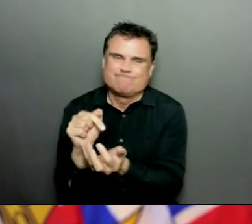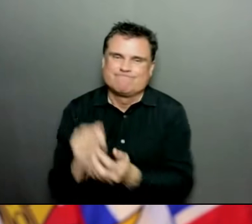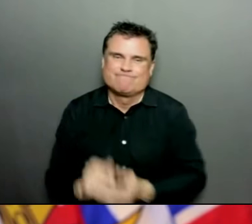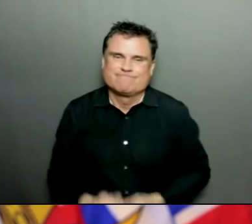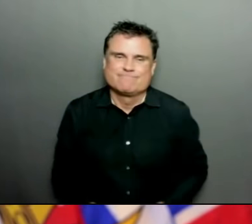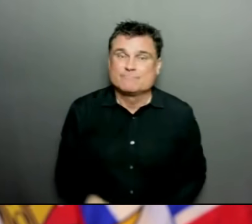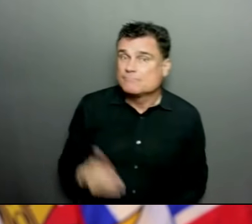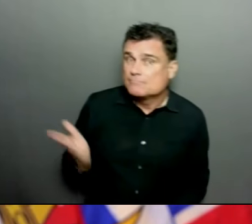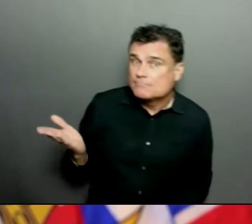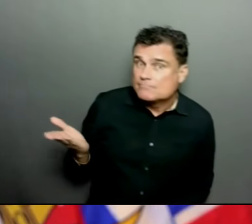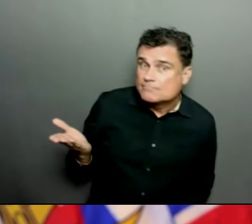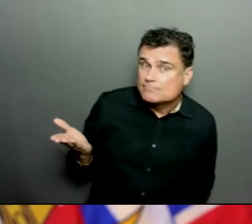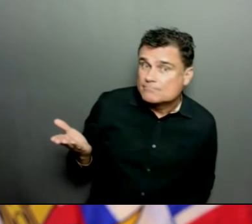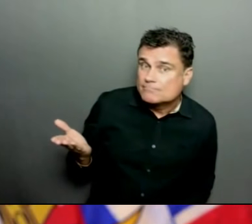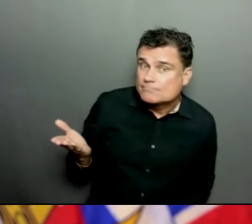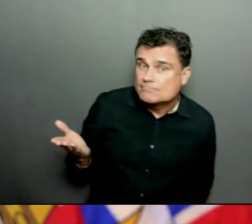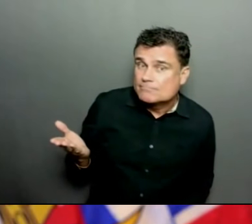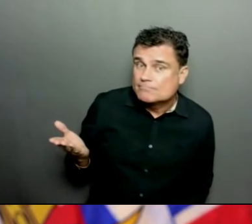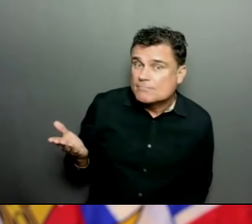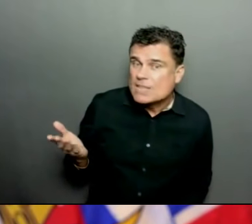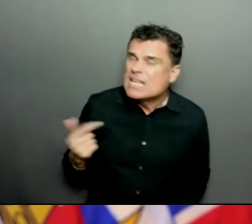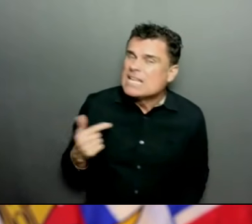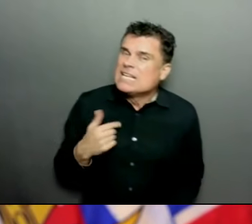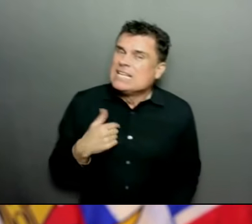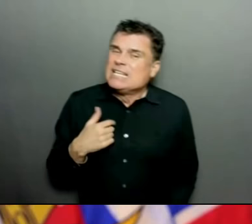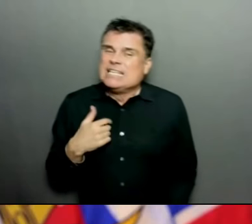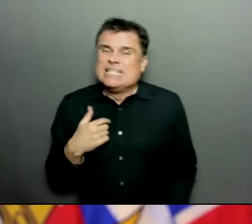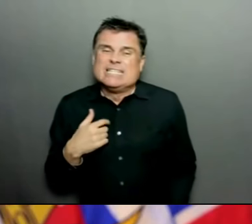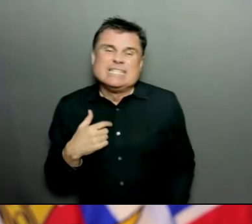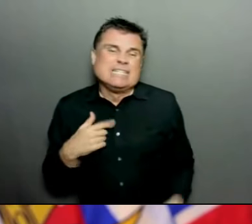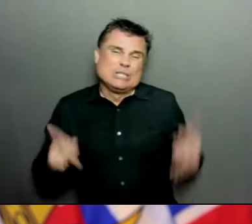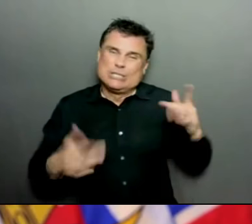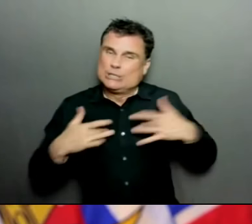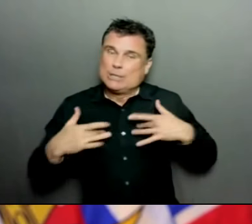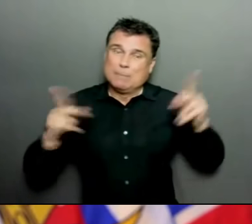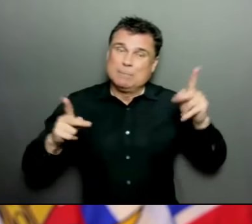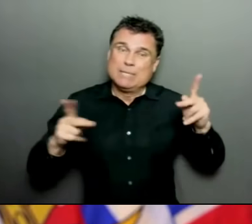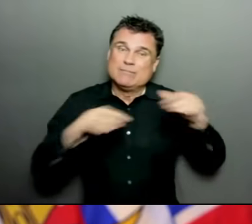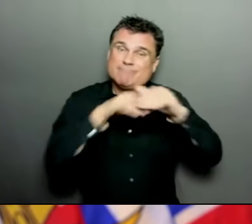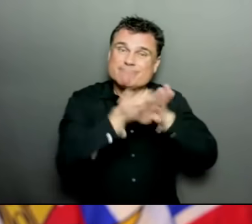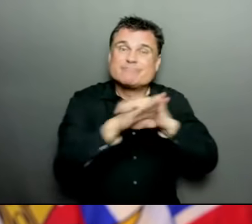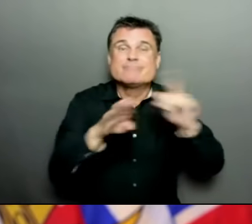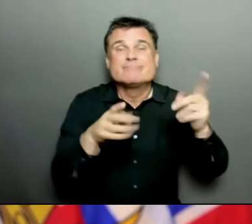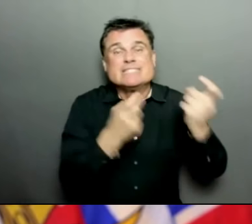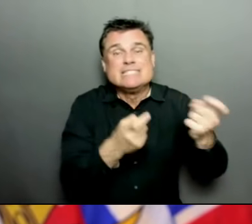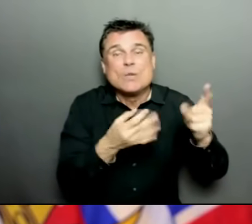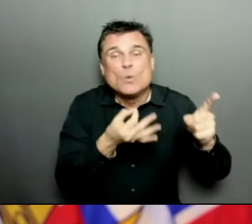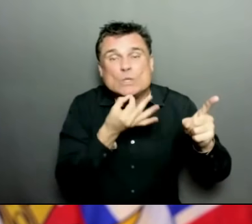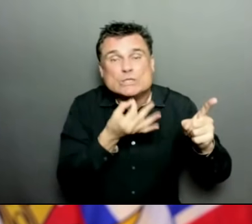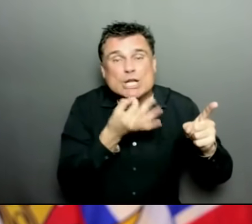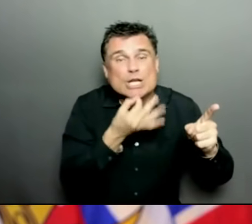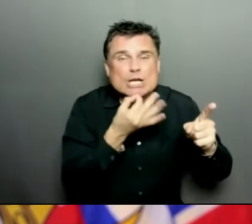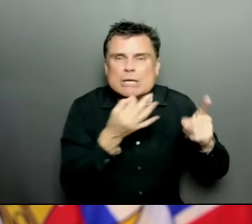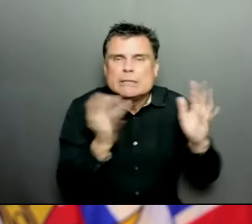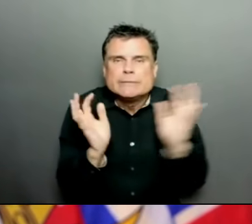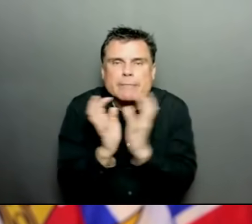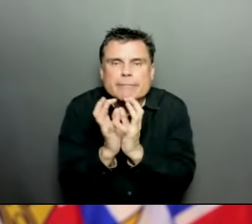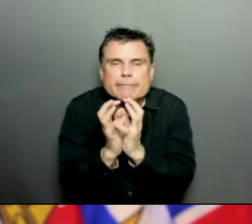Yes, first off going into the same question, to see the people that are not from the Pembroke area aren't gathering out in